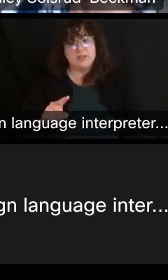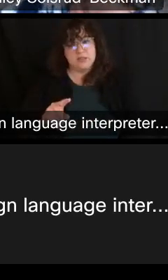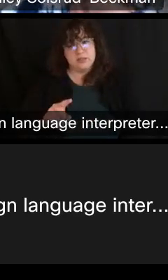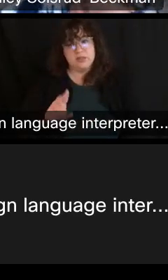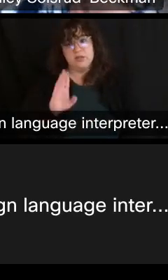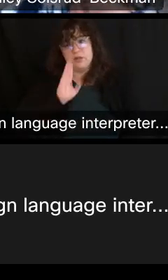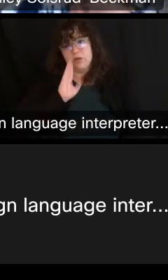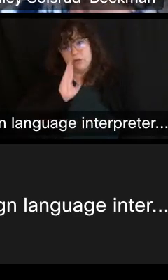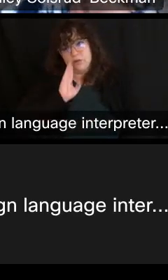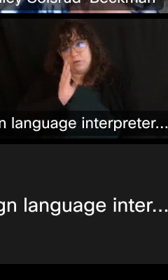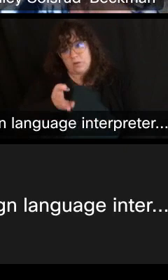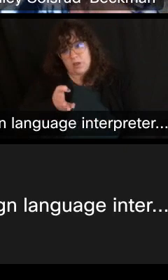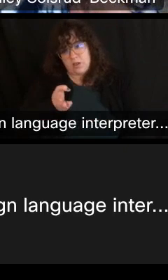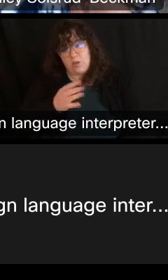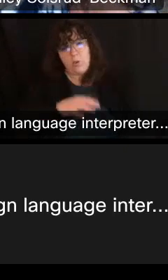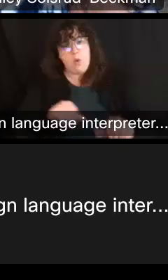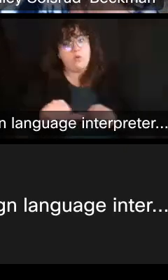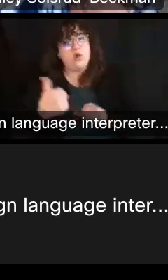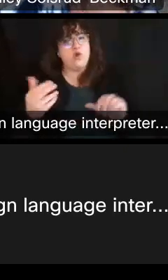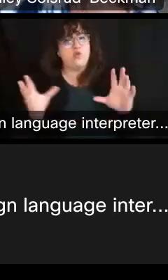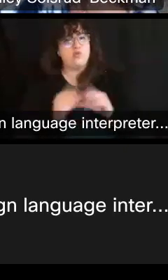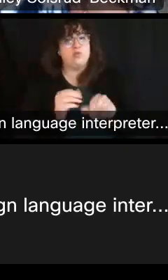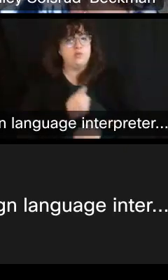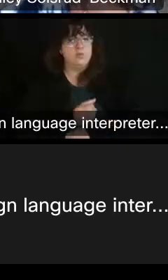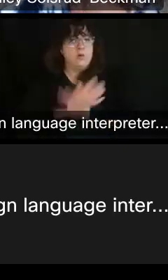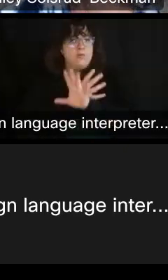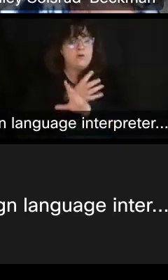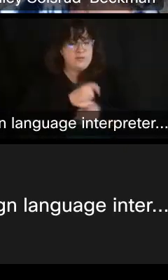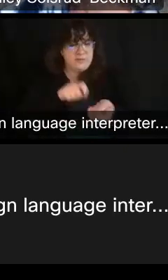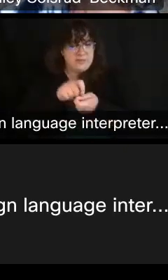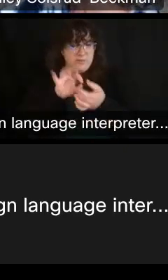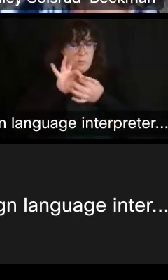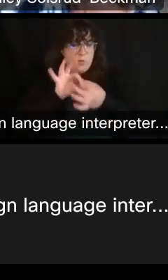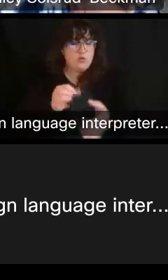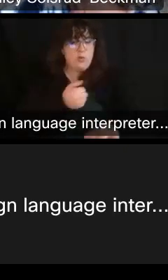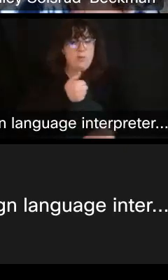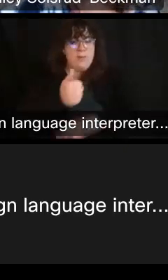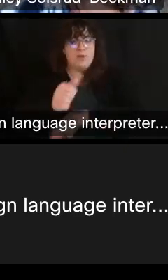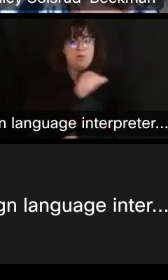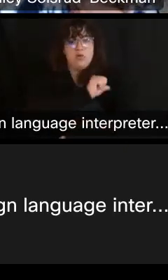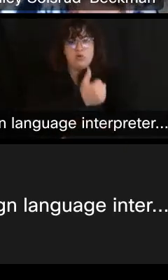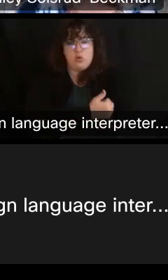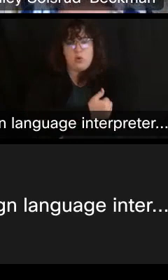another webinar on specifically on placement authority in the next month or two here, so you